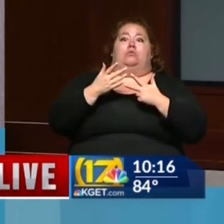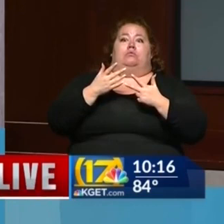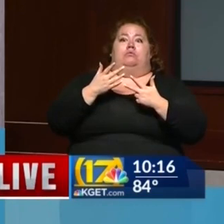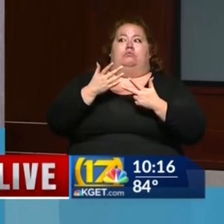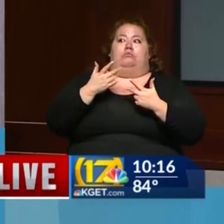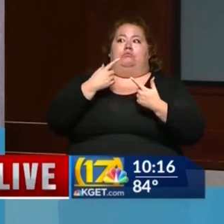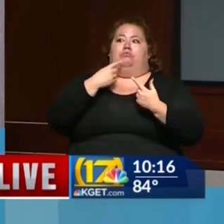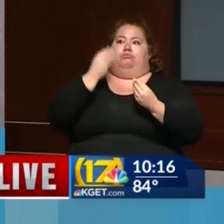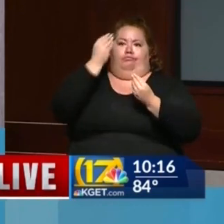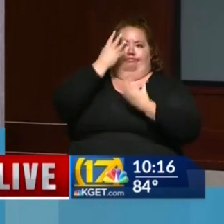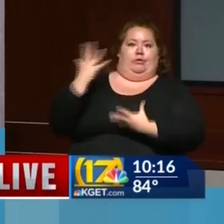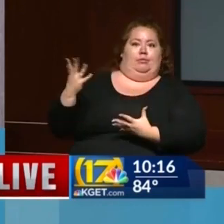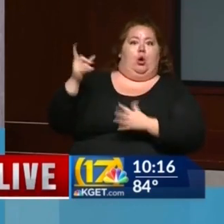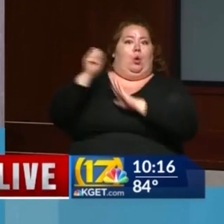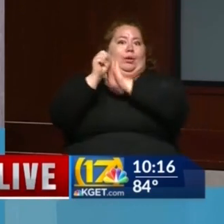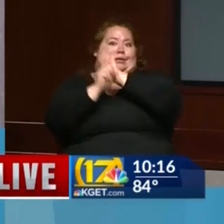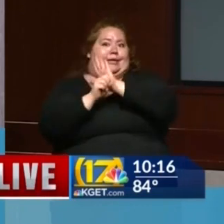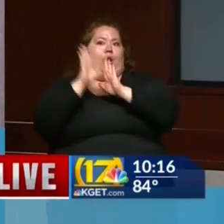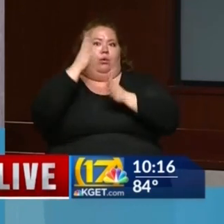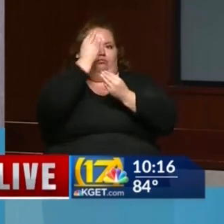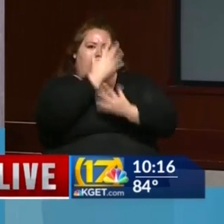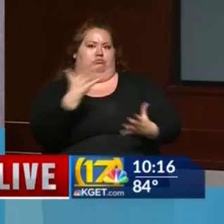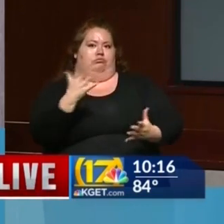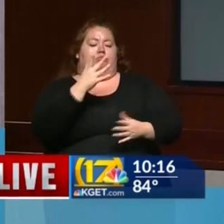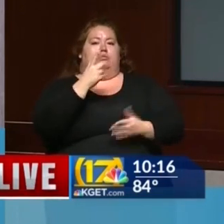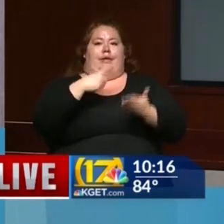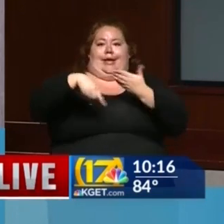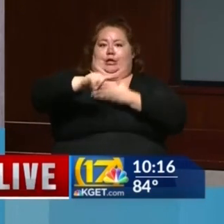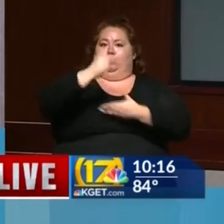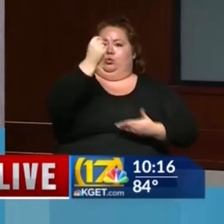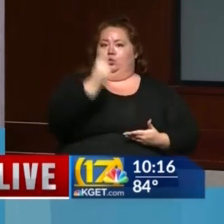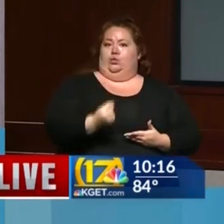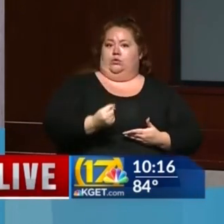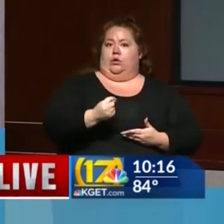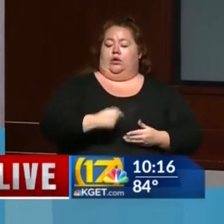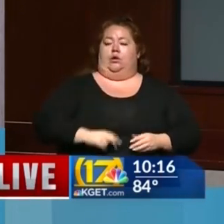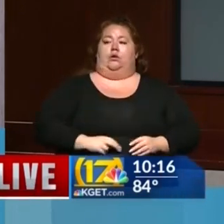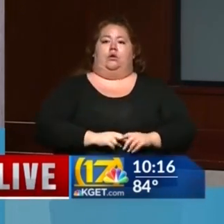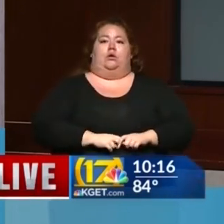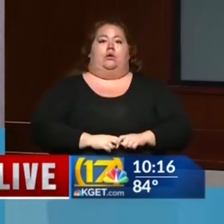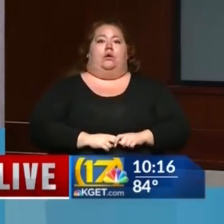EACH OF THESE METRICS, THE COUNTY WILL OFFICIALLY REPORT THEM, OR THE STATE WILL OFFICIALLY REPORT THEM ON